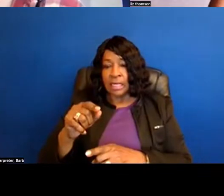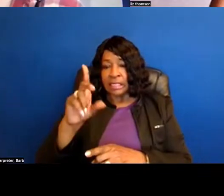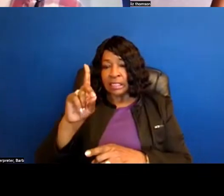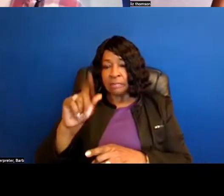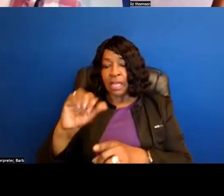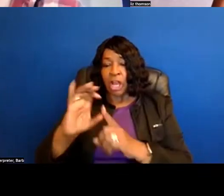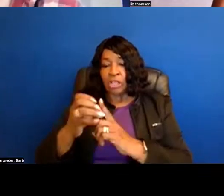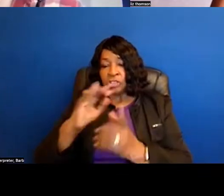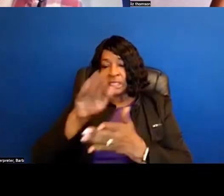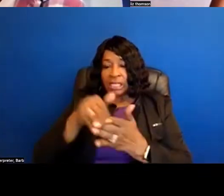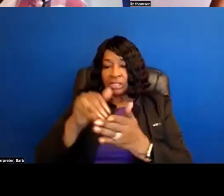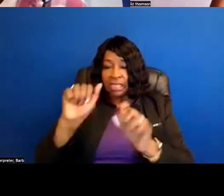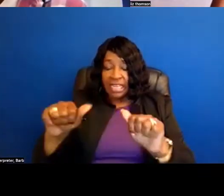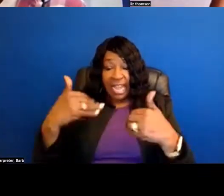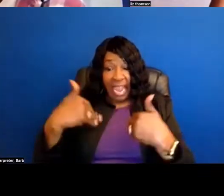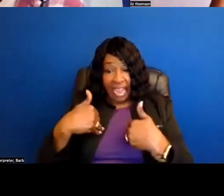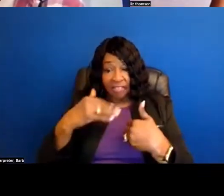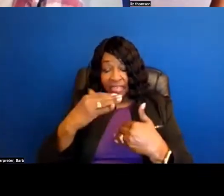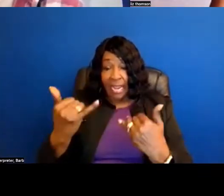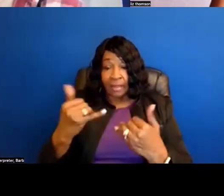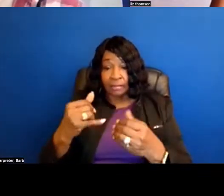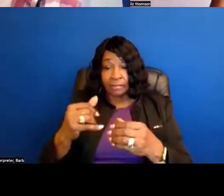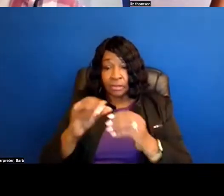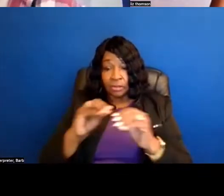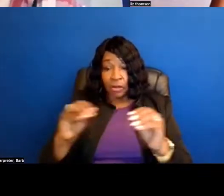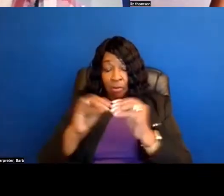So without further ado, I'll hand it over to Dr. Toni Saia.